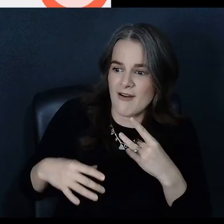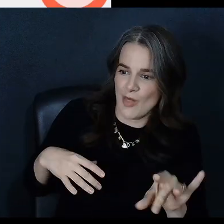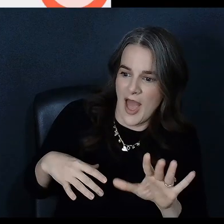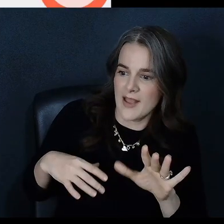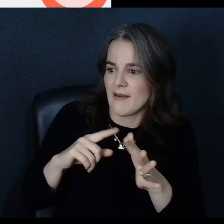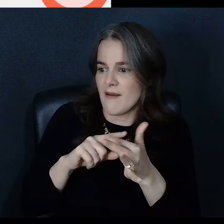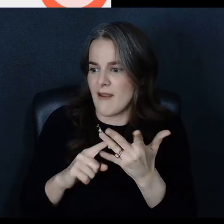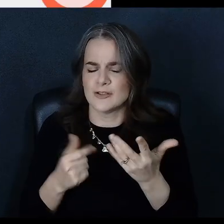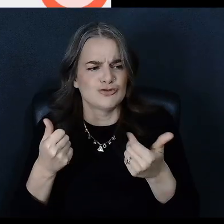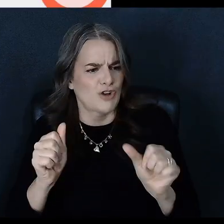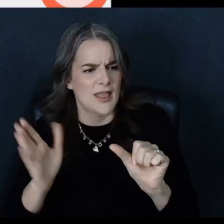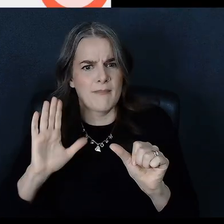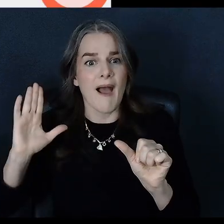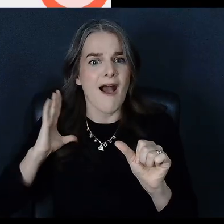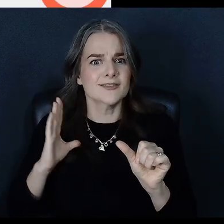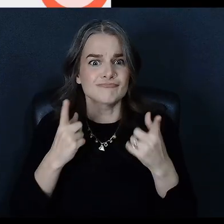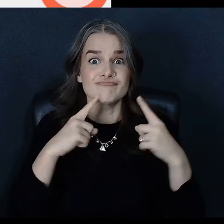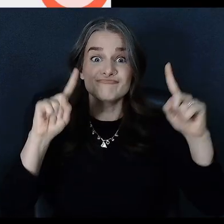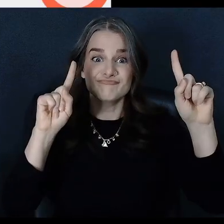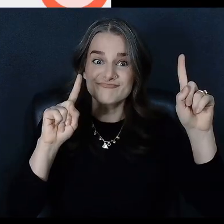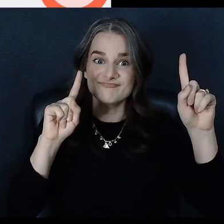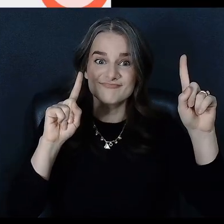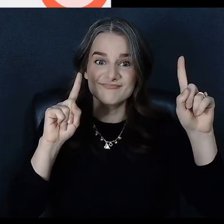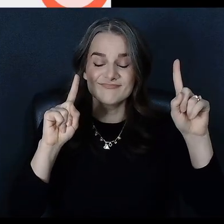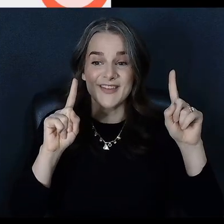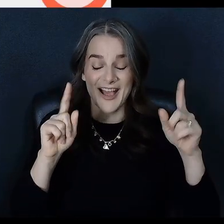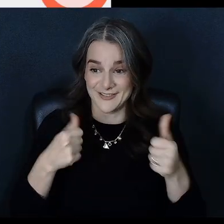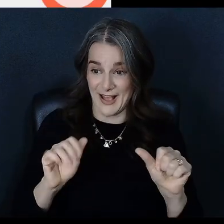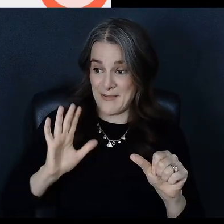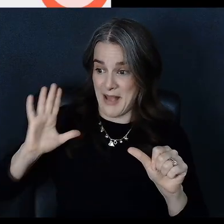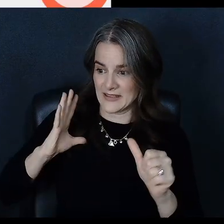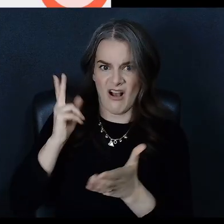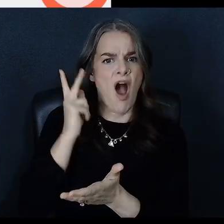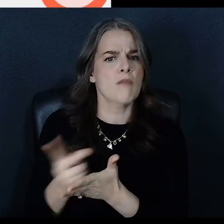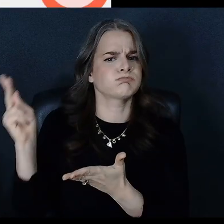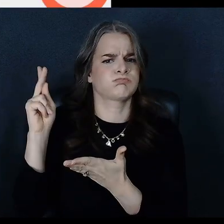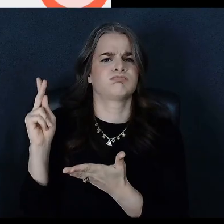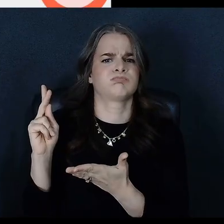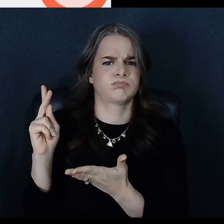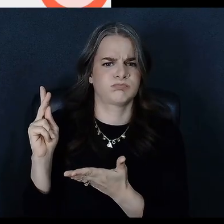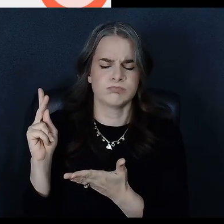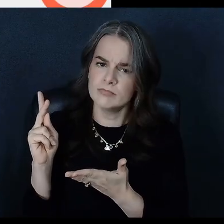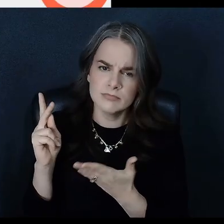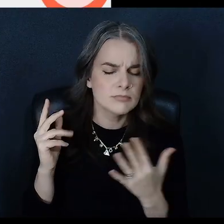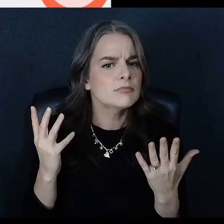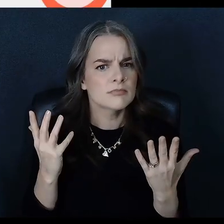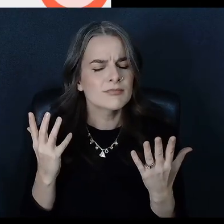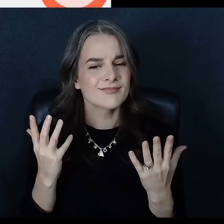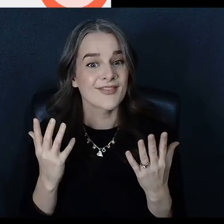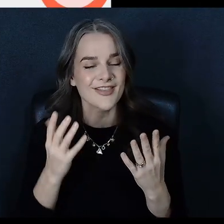What are things they've tried in the past that didn't work? Give me the context-- the idea of the person. What is the person about?